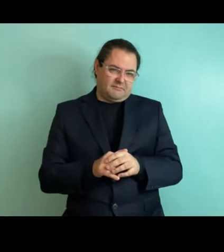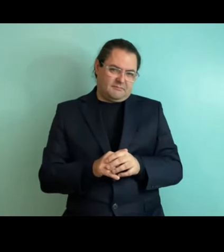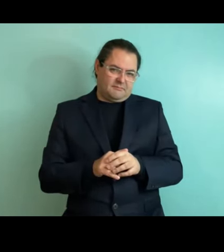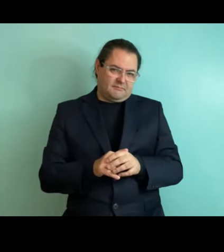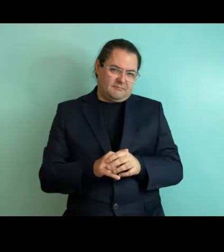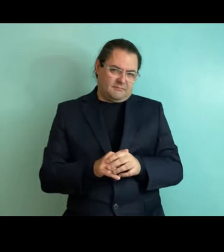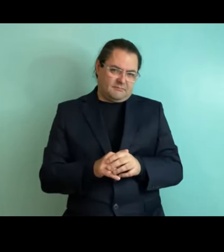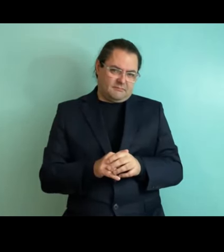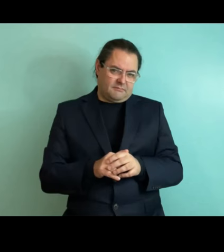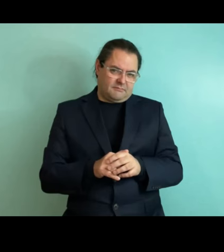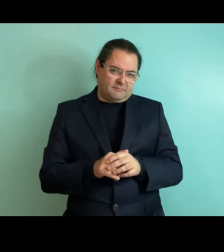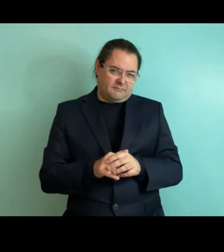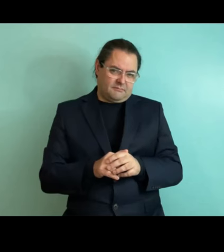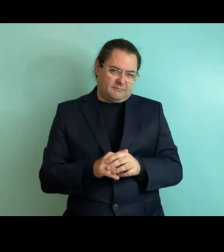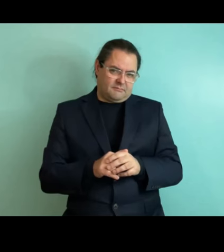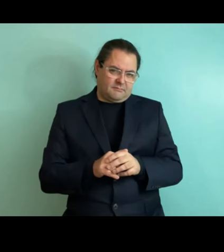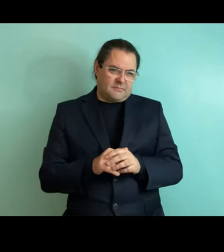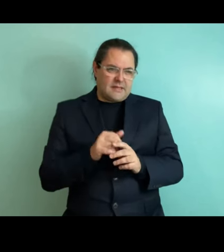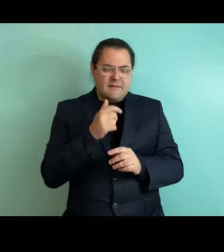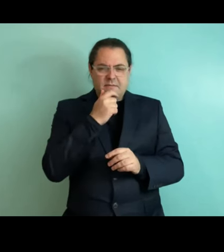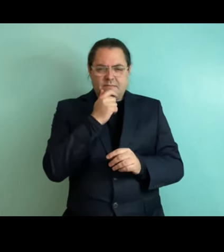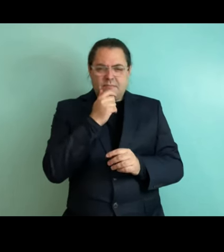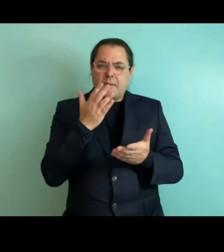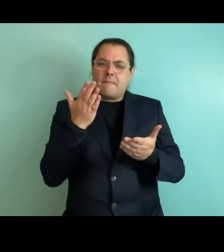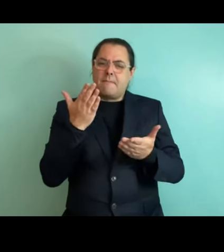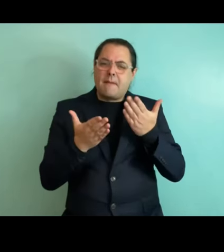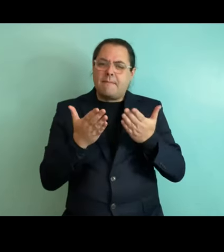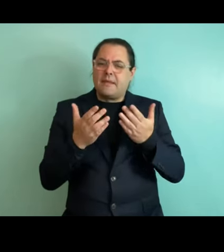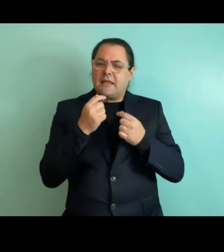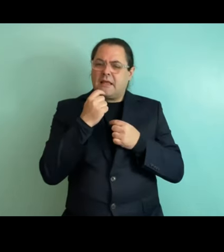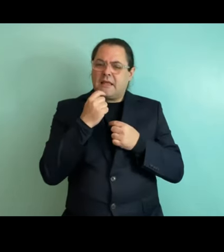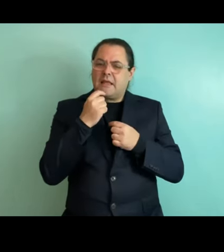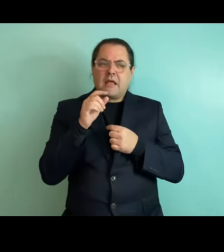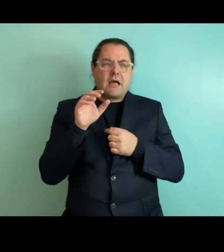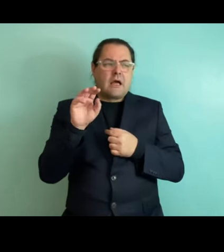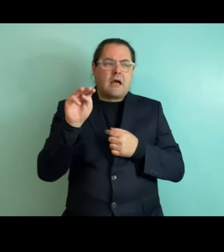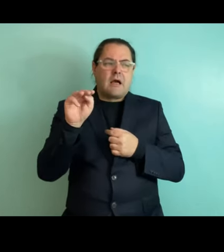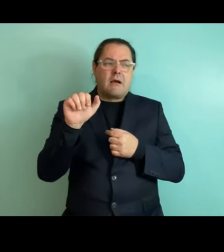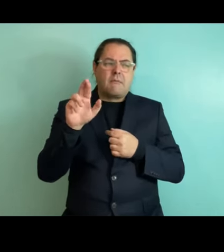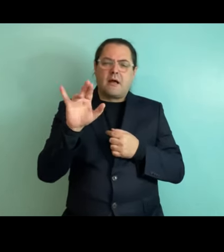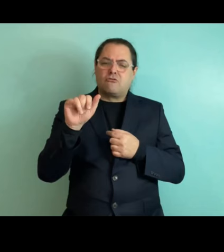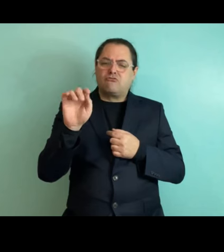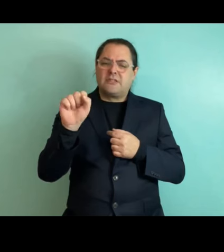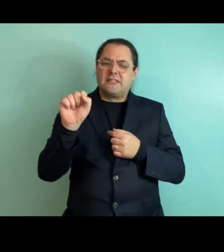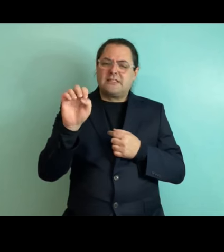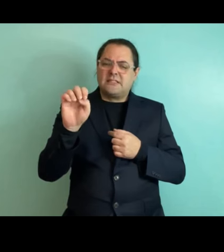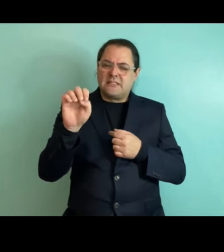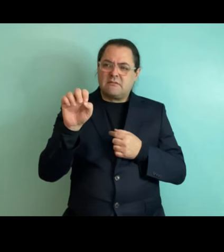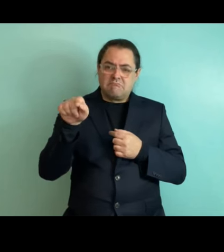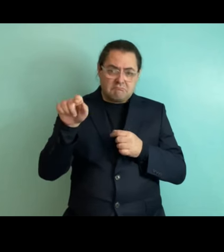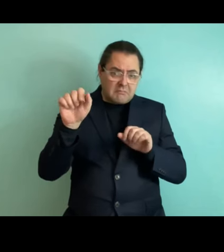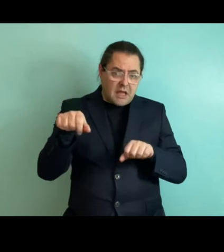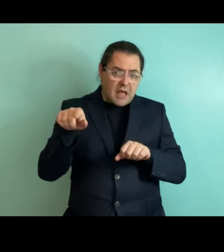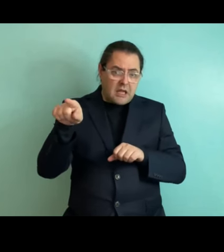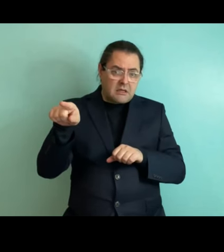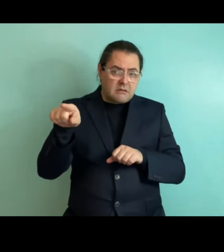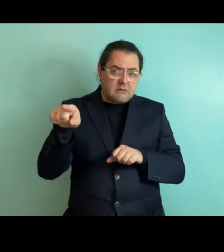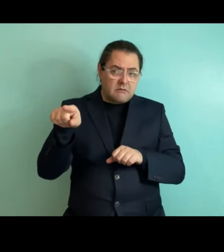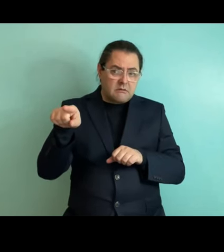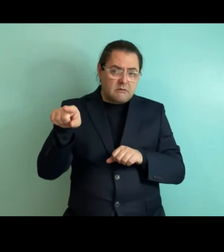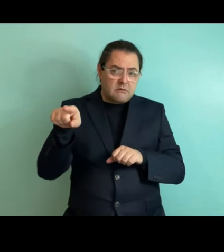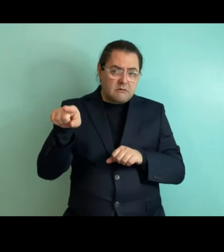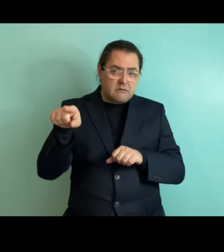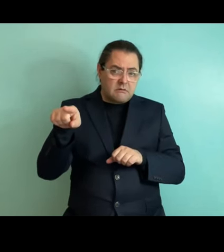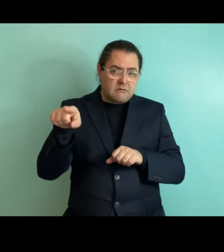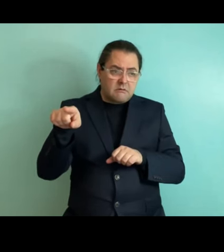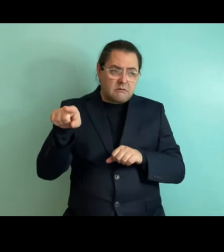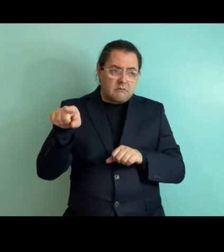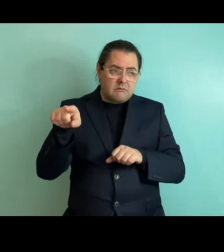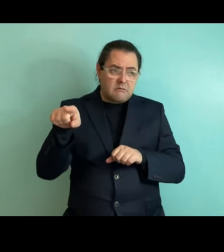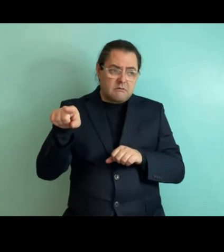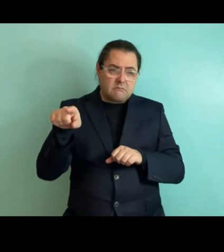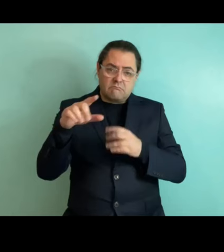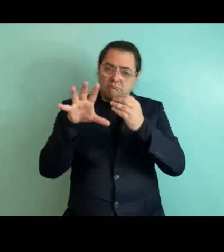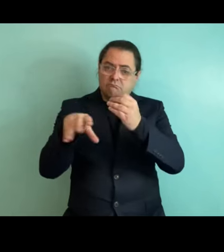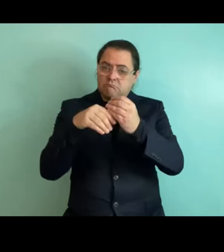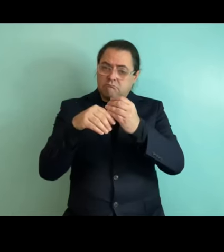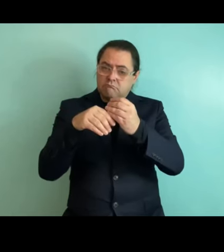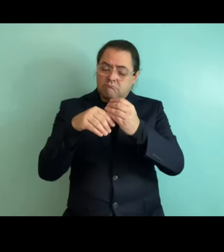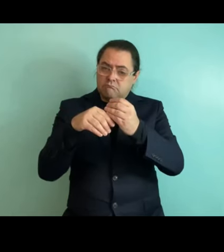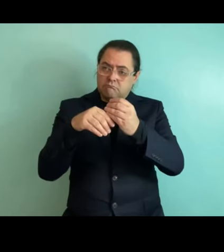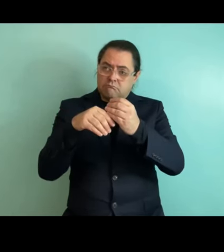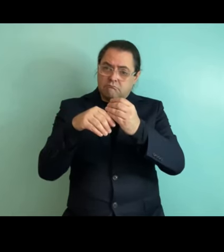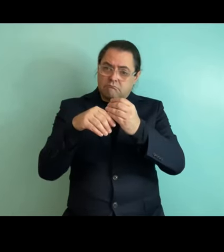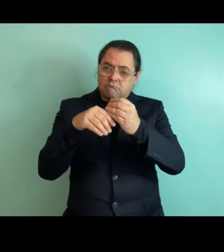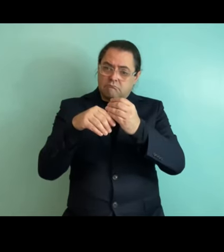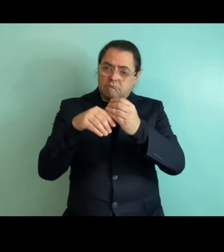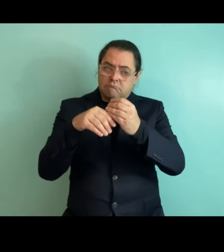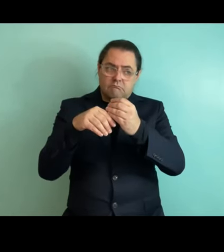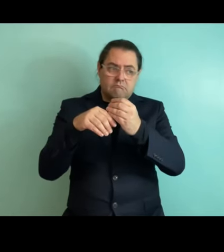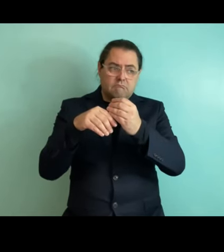11:12:31 si de Monte Murray's do complete the land on the machine.